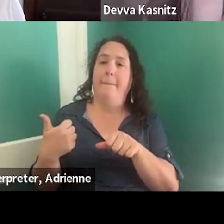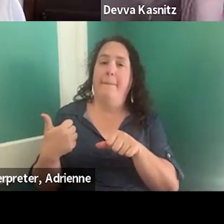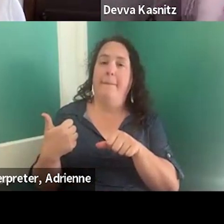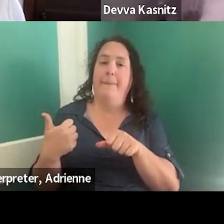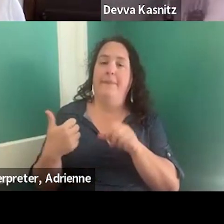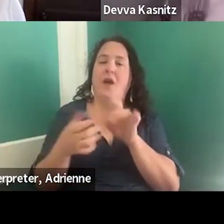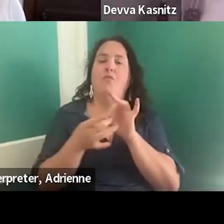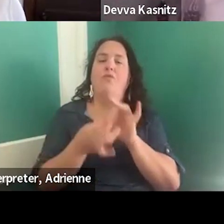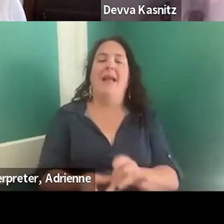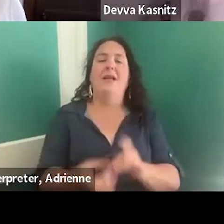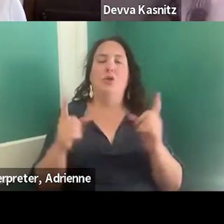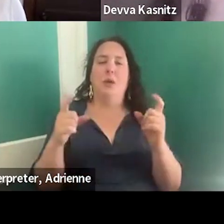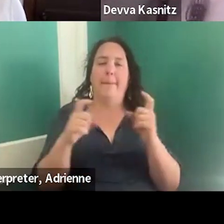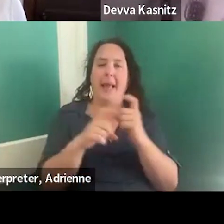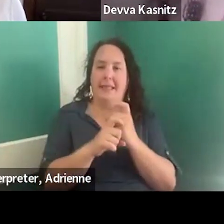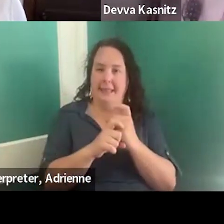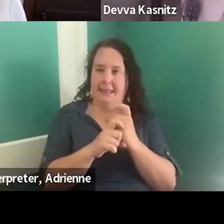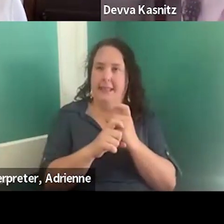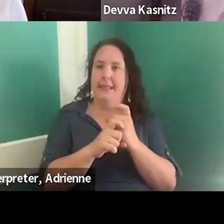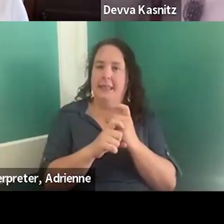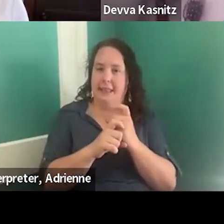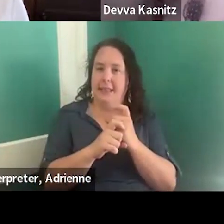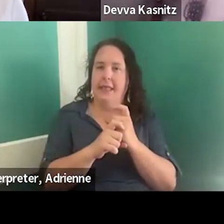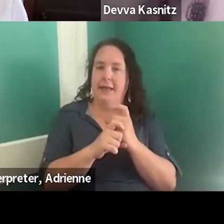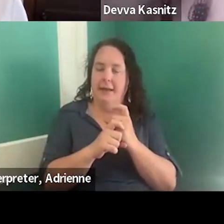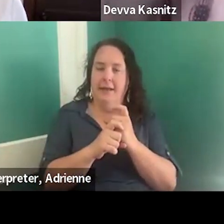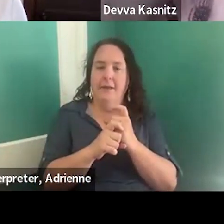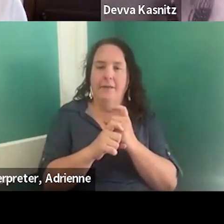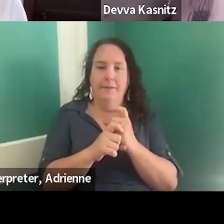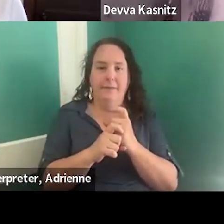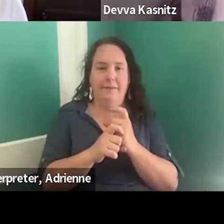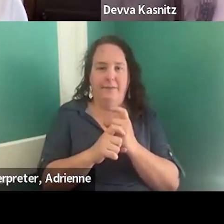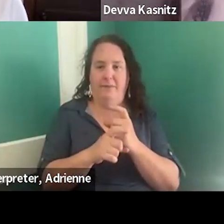that both presentations touched on, that there's no one right solution.